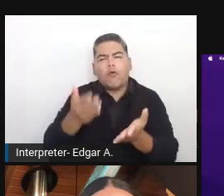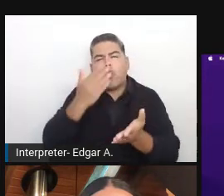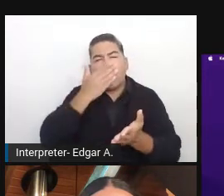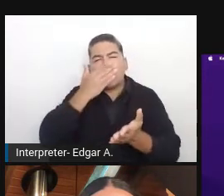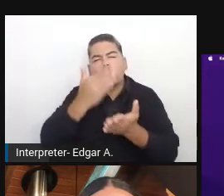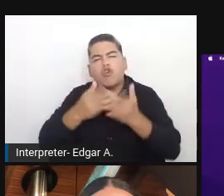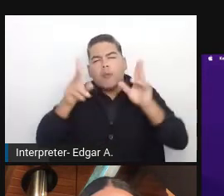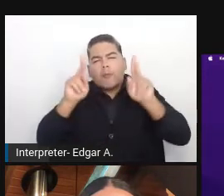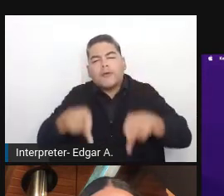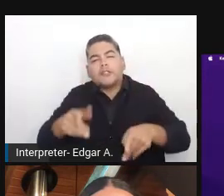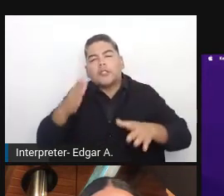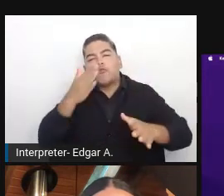For example, you add a CAPTCHA.